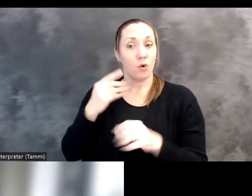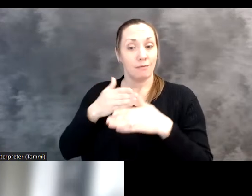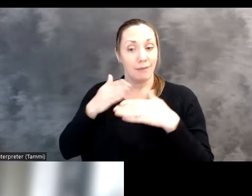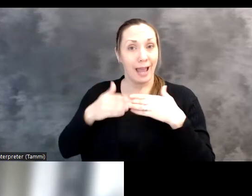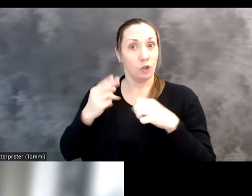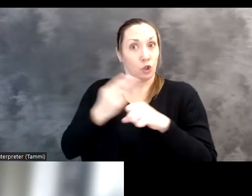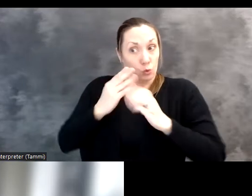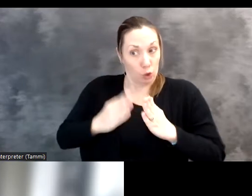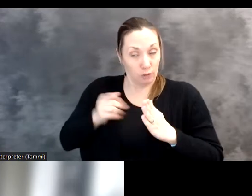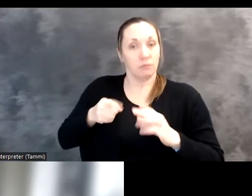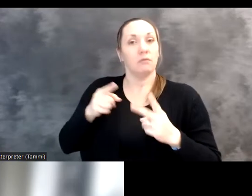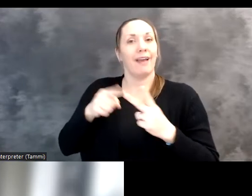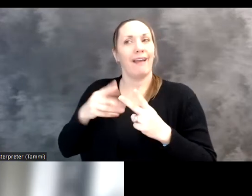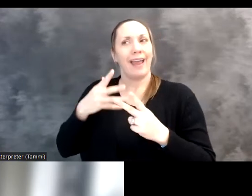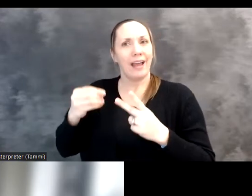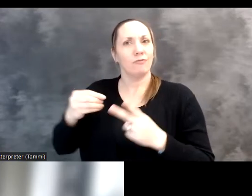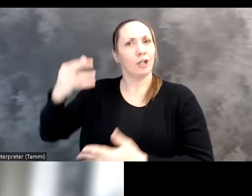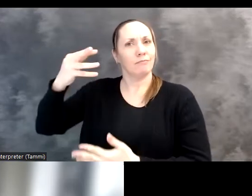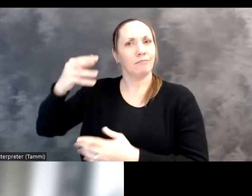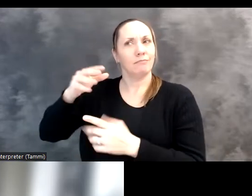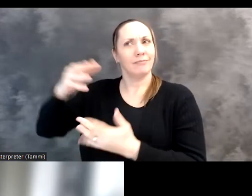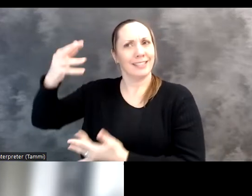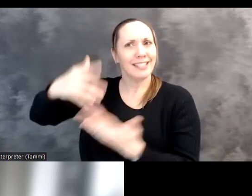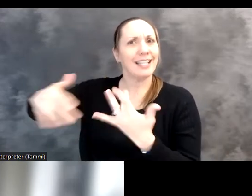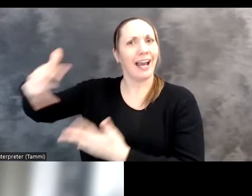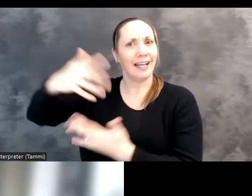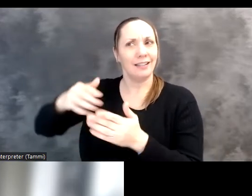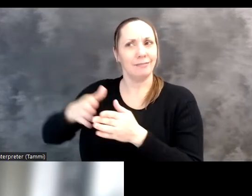people that neurotechnology is safe to use, safe to end user